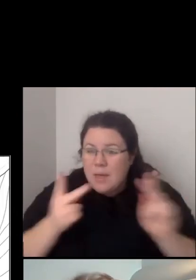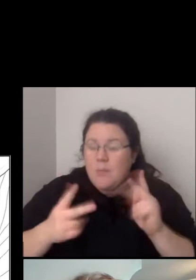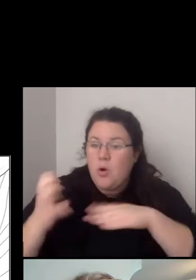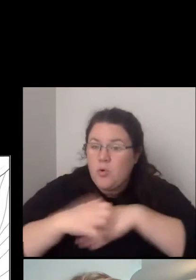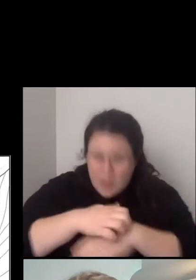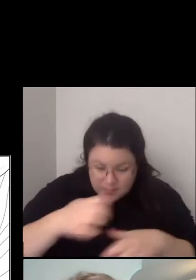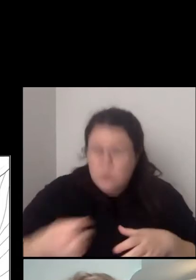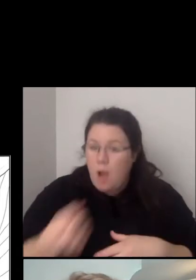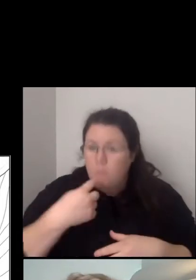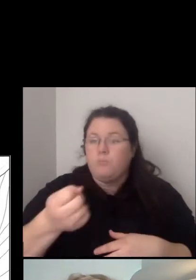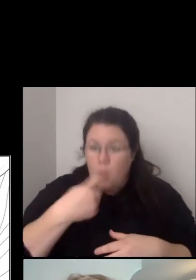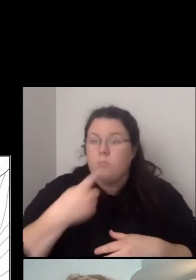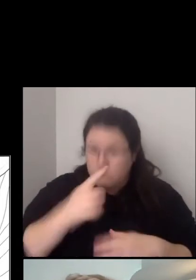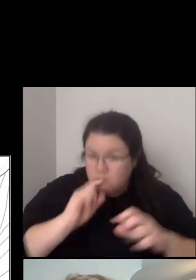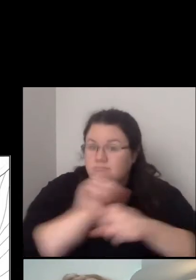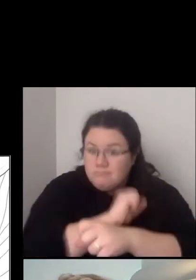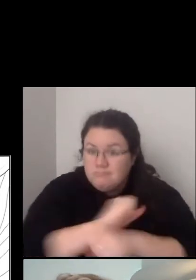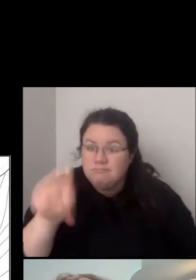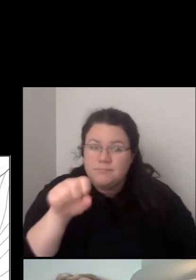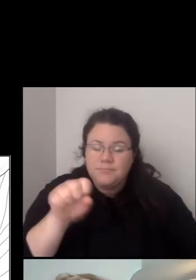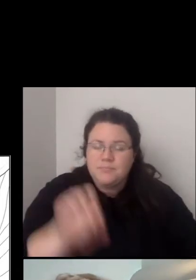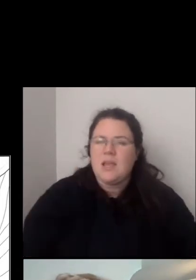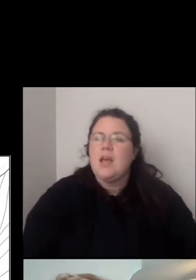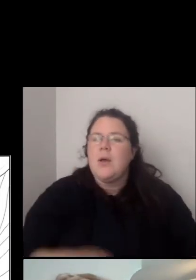And we find these remains in caves, which are good for preservation.